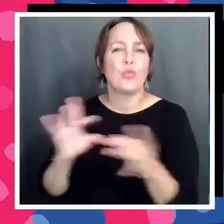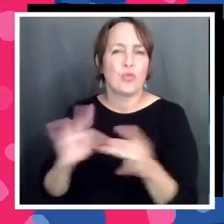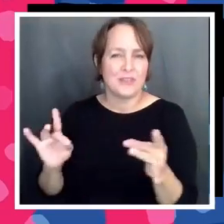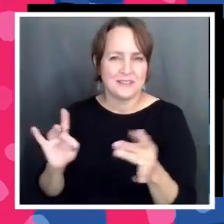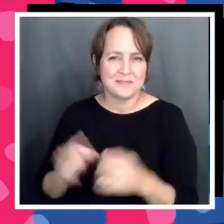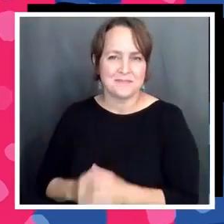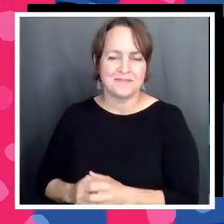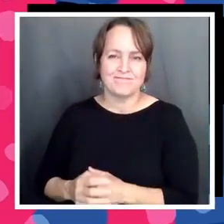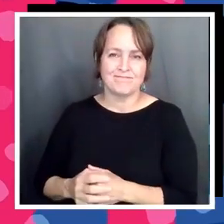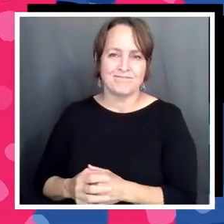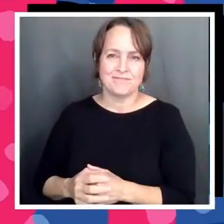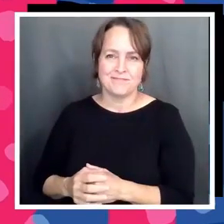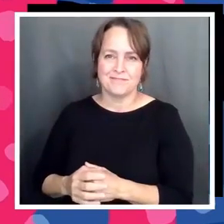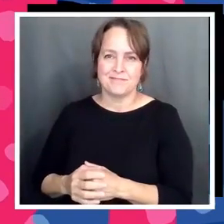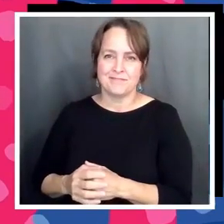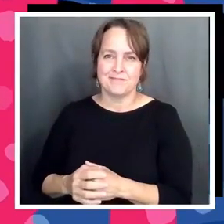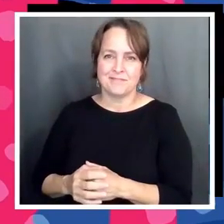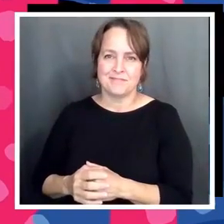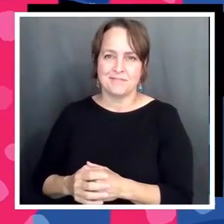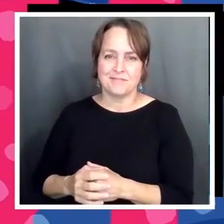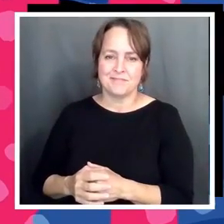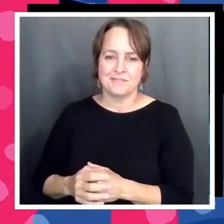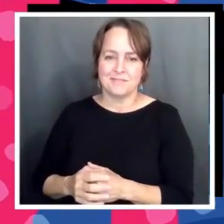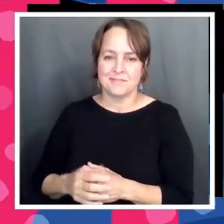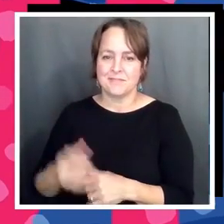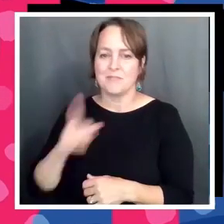PERMANENT WHAT A DIFFERENCE IT